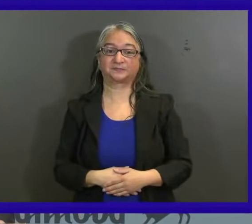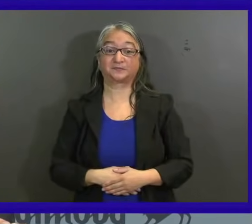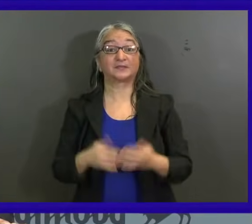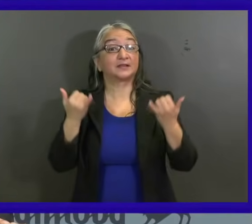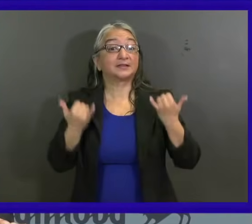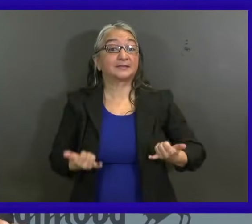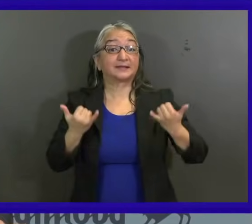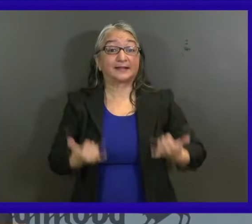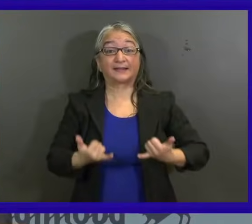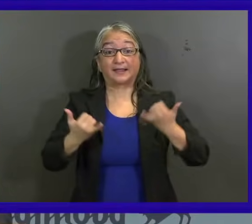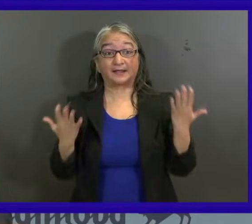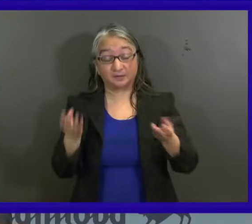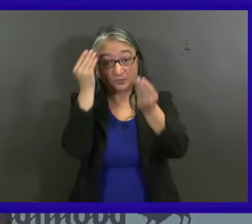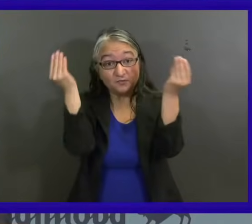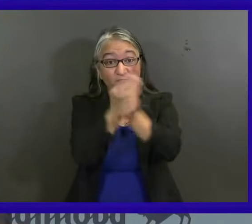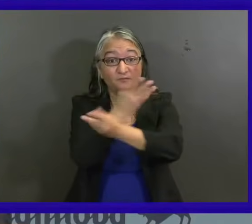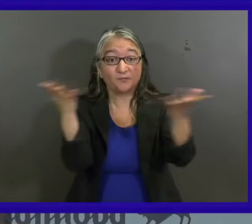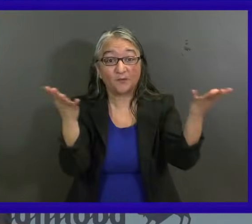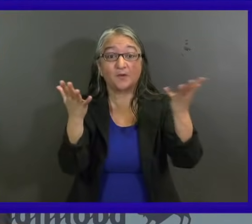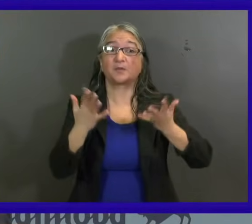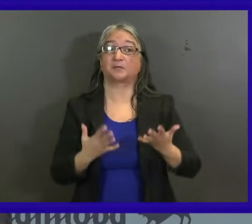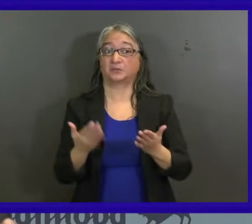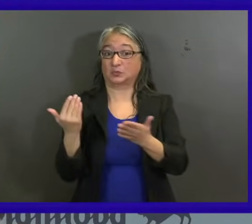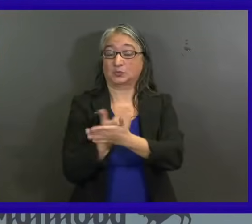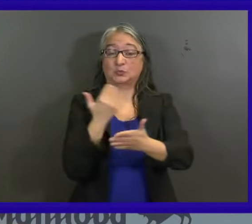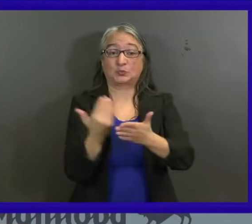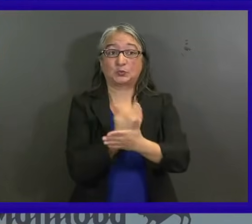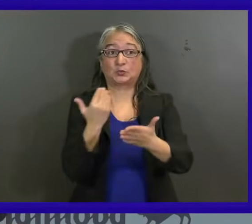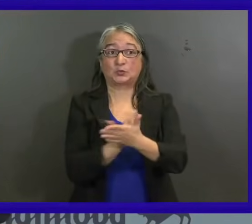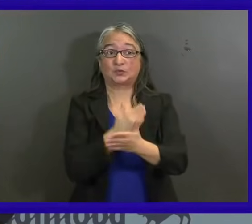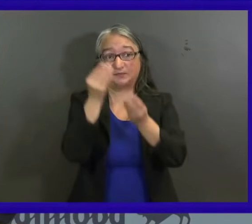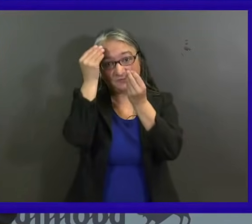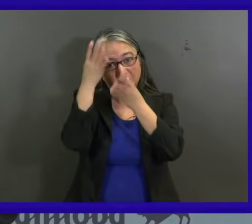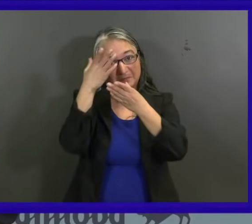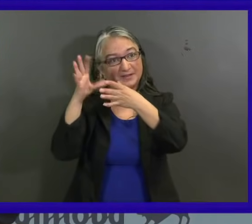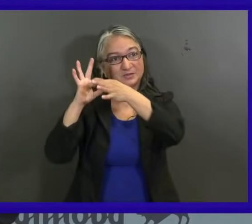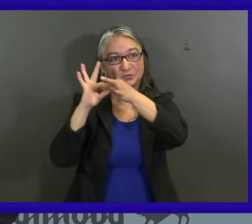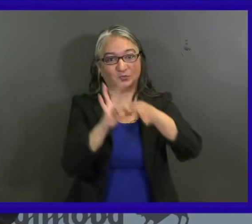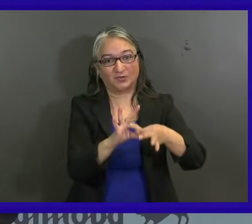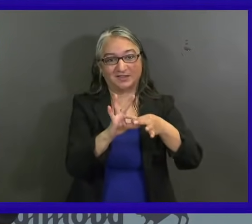we have regarding the omicron variant we have detected uh very few cases in